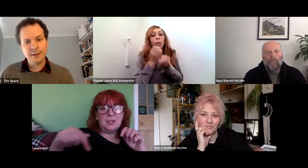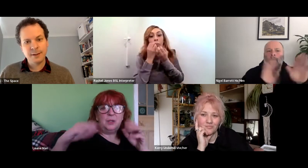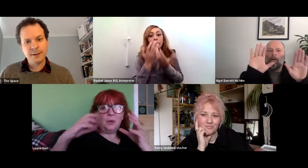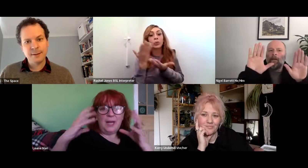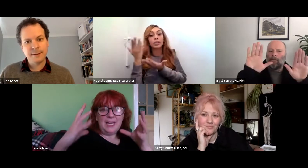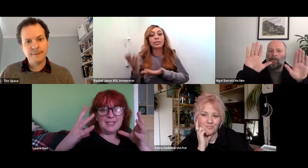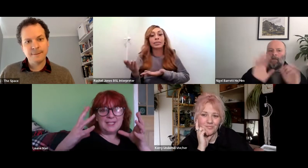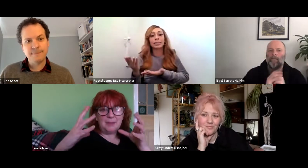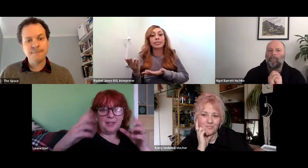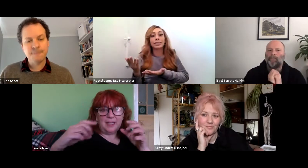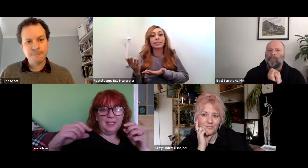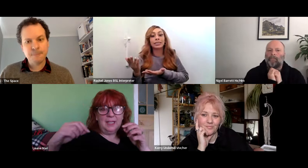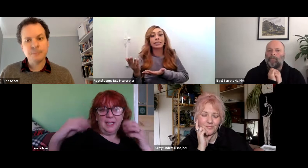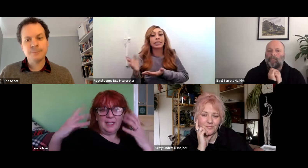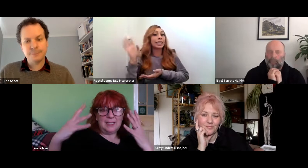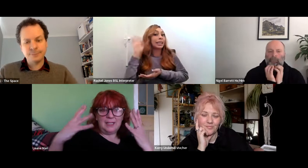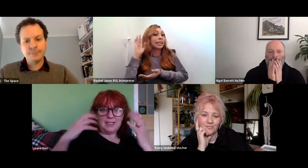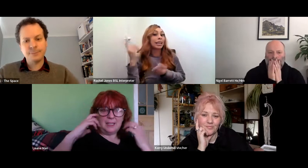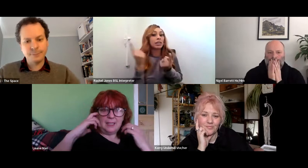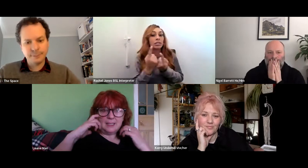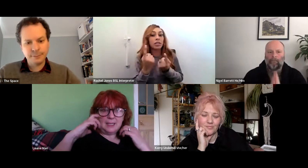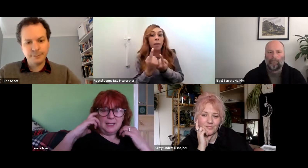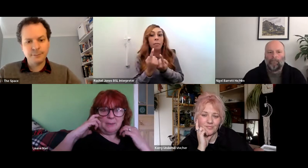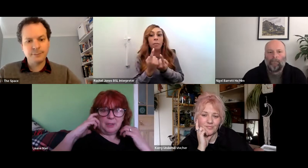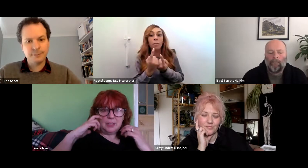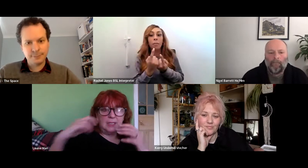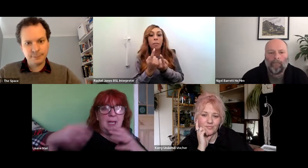so you'll hear something, as a hearing person,